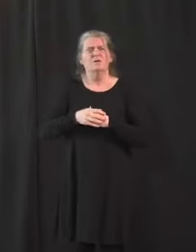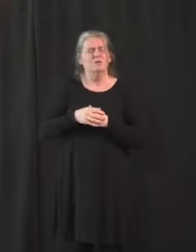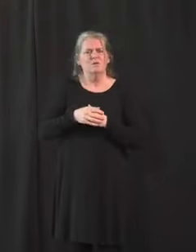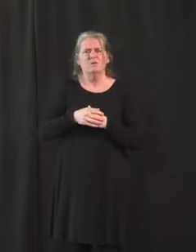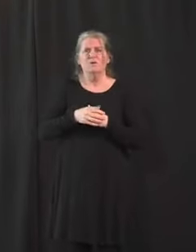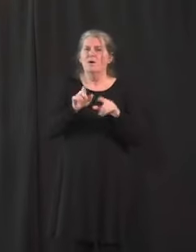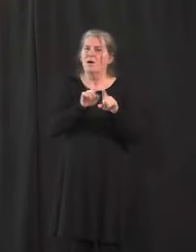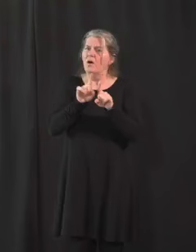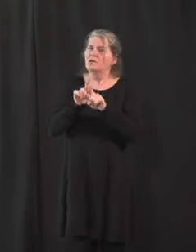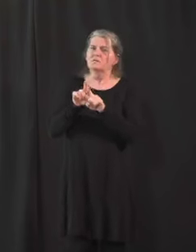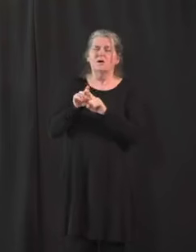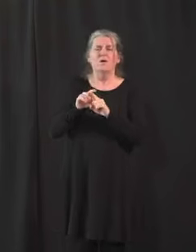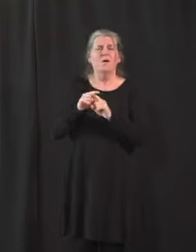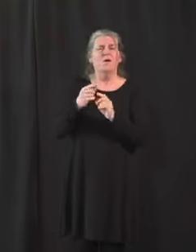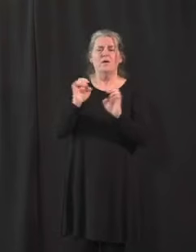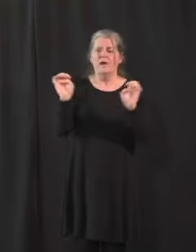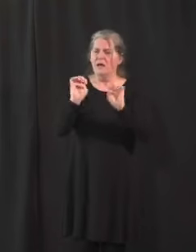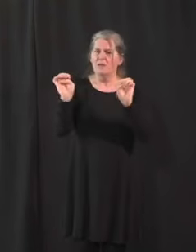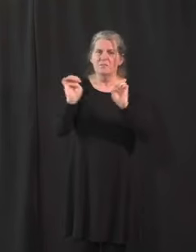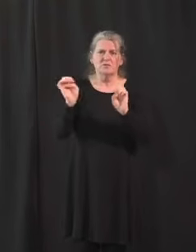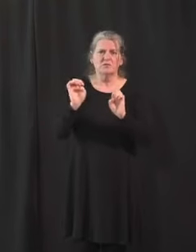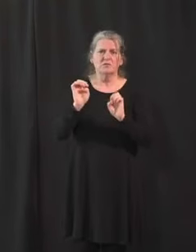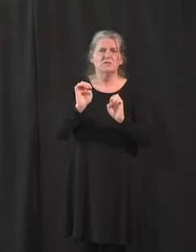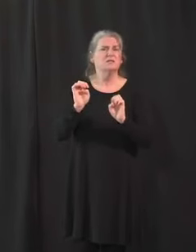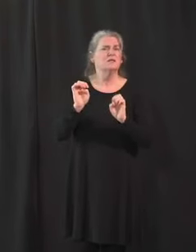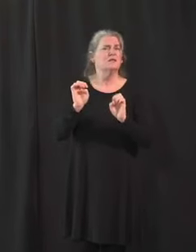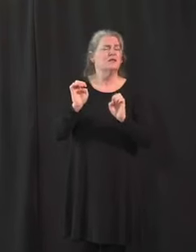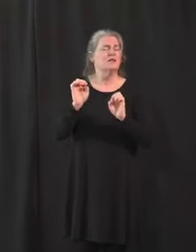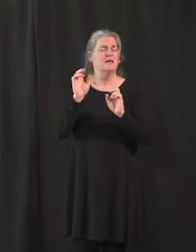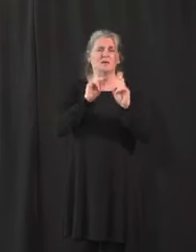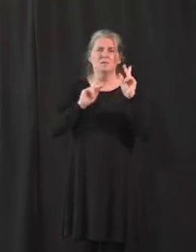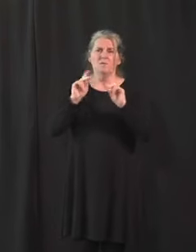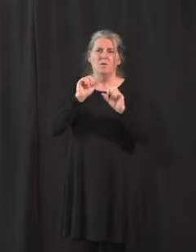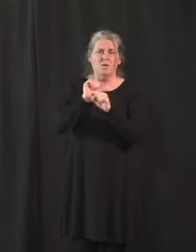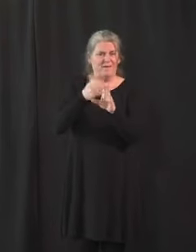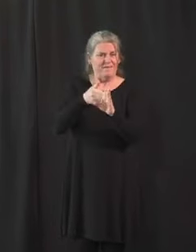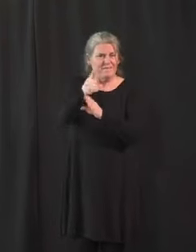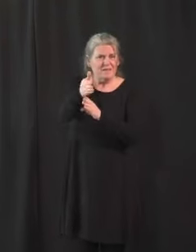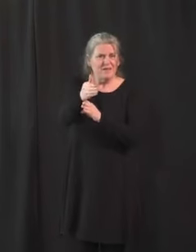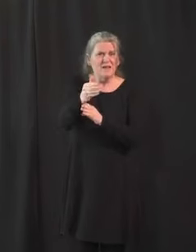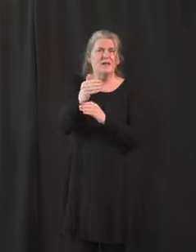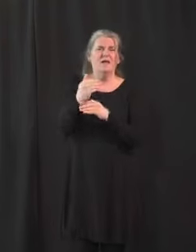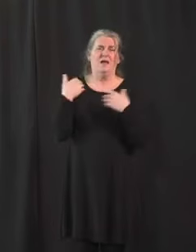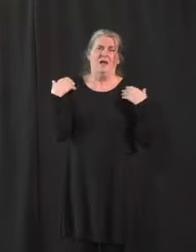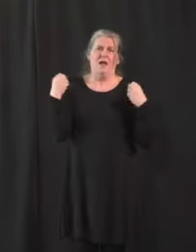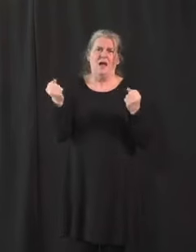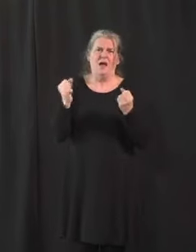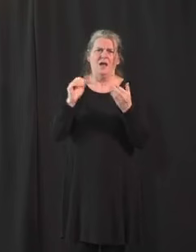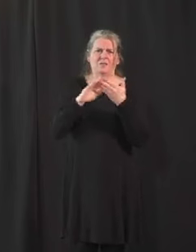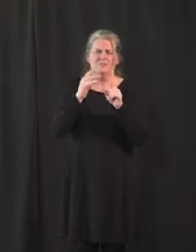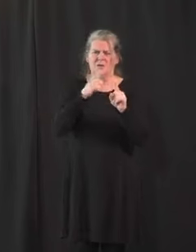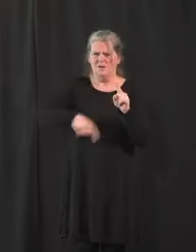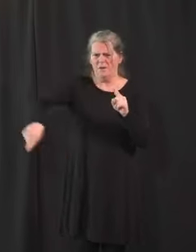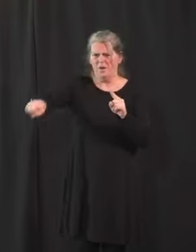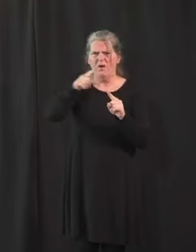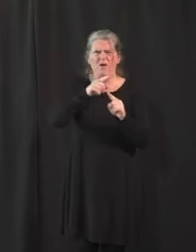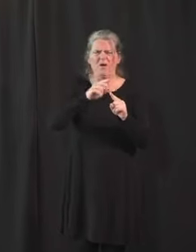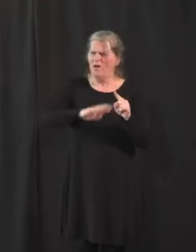OUR EMERGENCY FOLKS AND THE MEDICAL COMMUNITY, YOU KNOW, YOU'RE ALL HELPING TO KEEP THE TERRITORY RUNNING, AND I